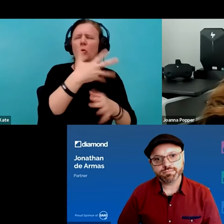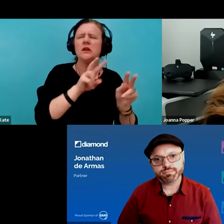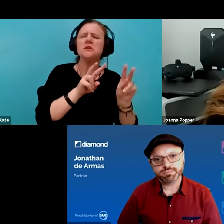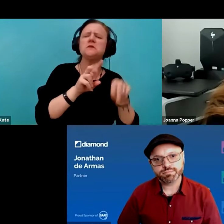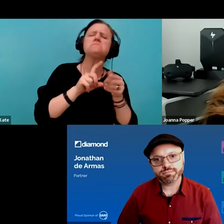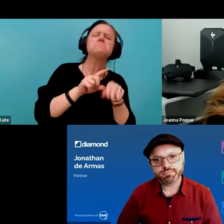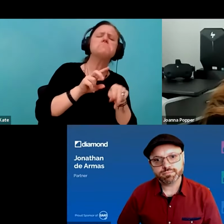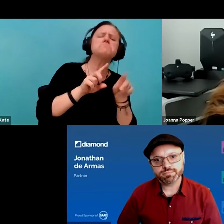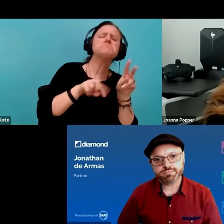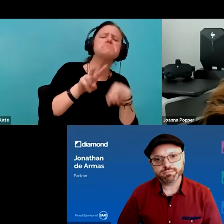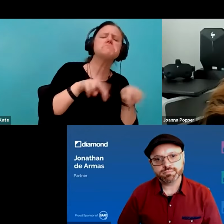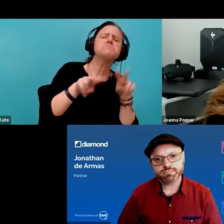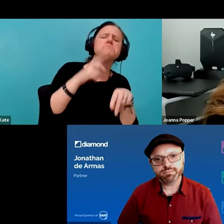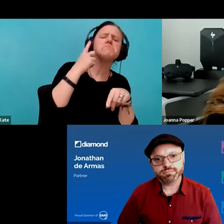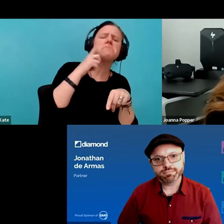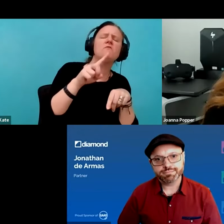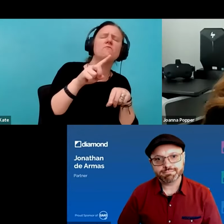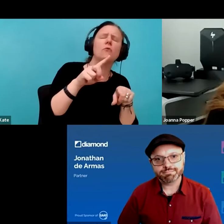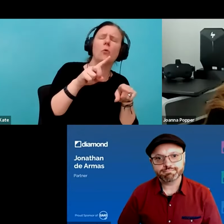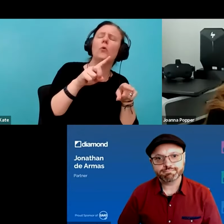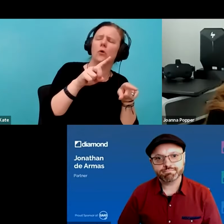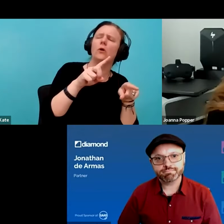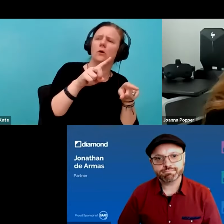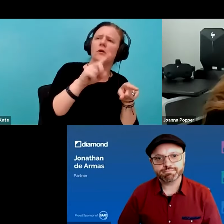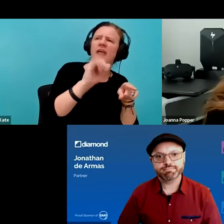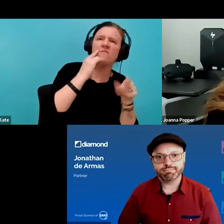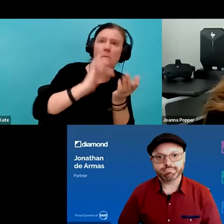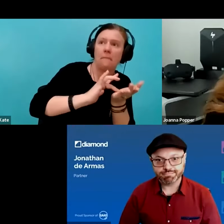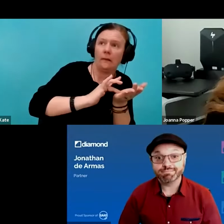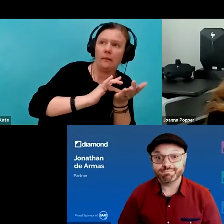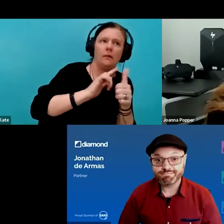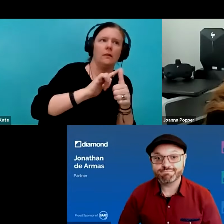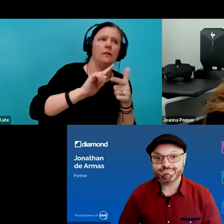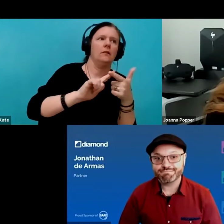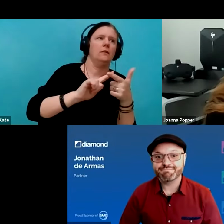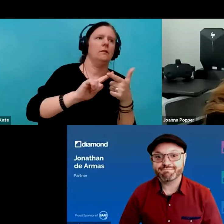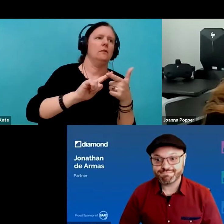tremendous ROI for enterprise training for medical for vocational skills for